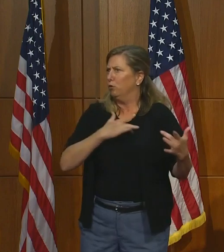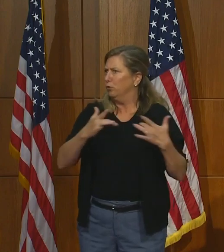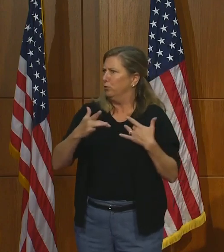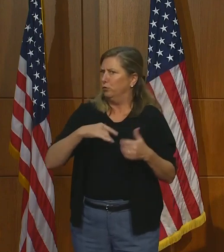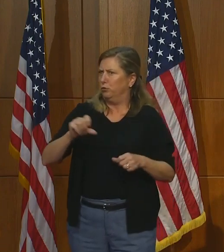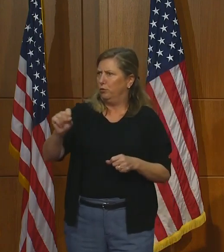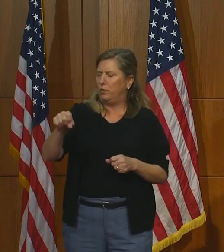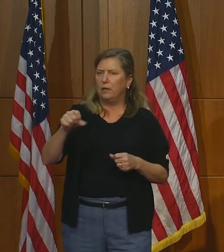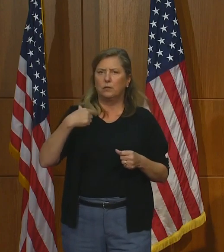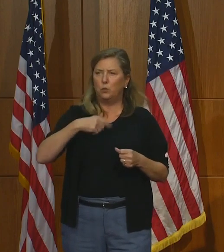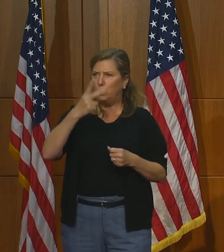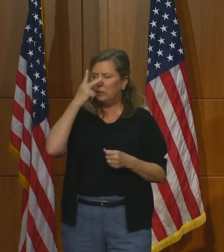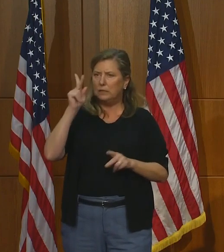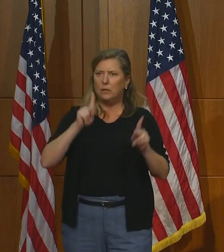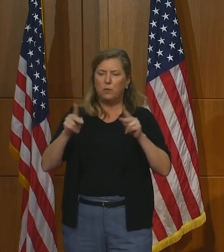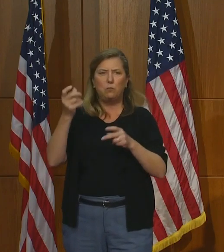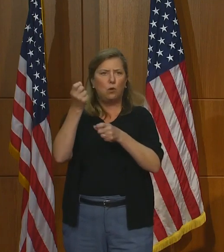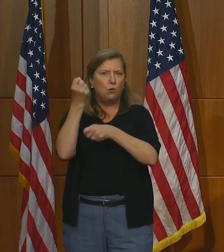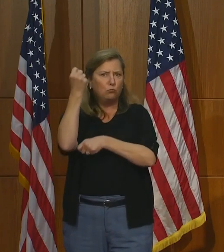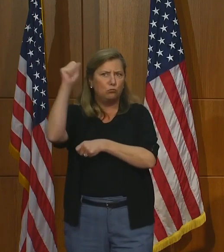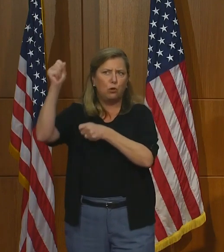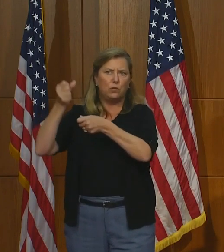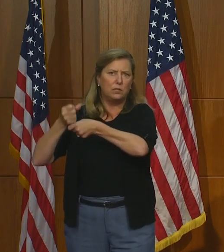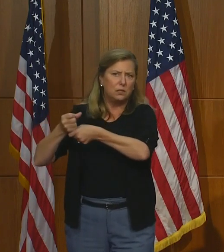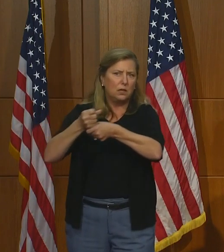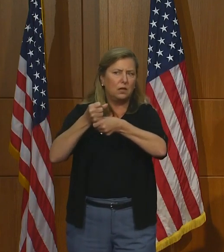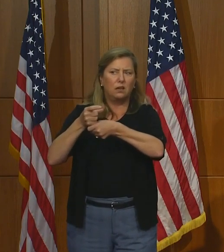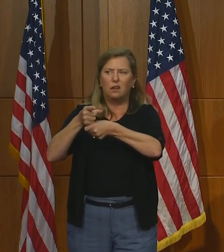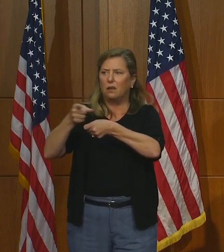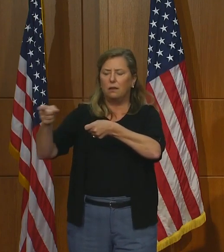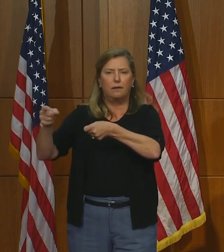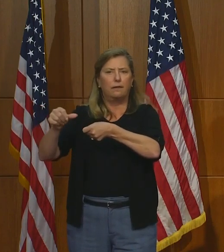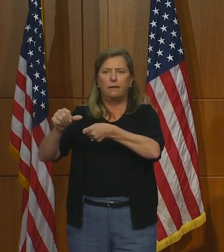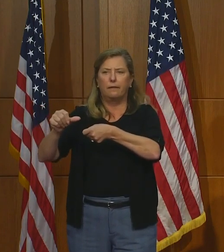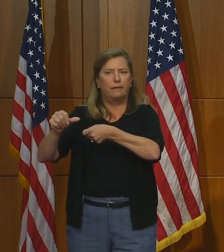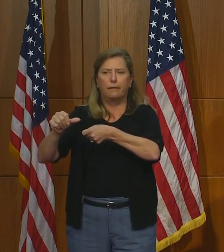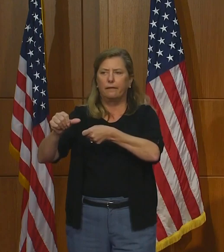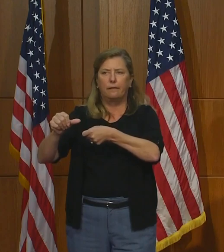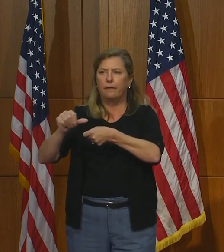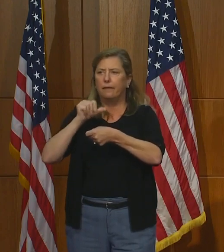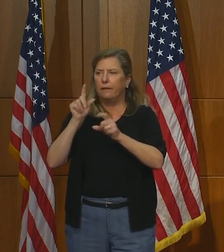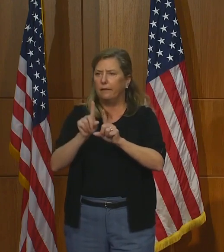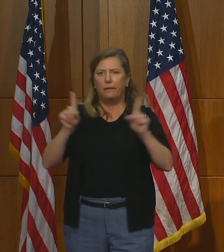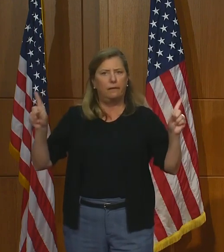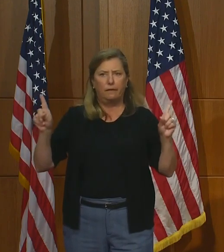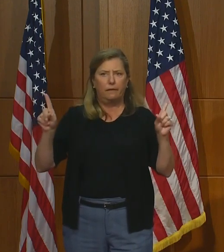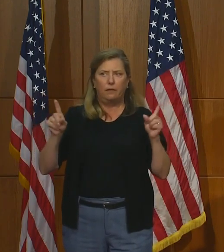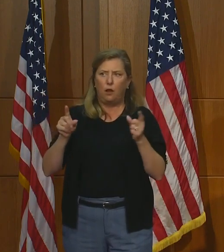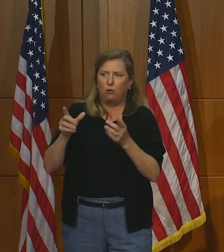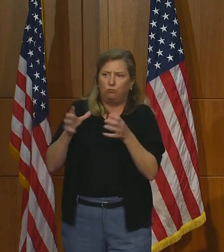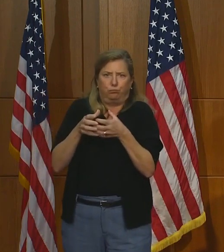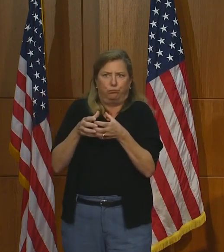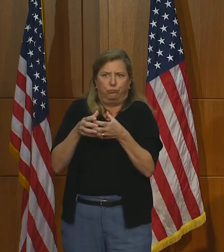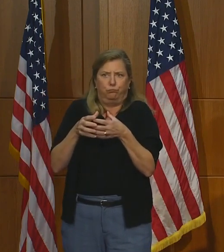OBVIOUSLY ARE CONCERNED- WHEN WE SEE INDIVIDUALS OF THAT OUR